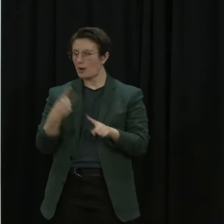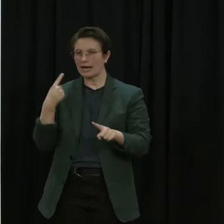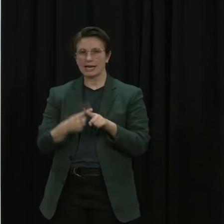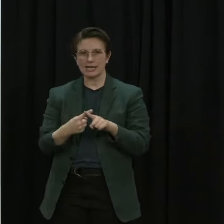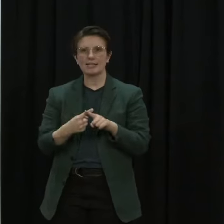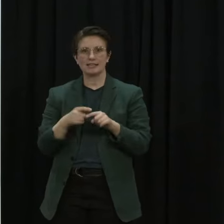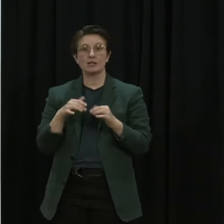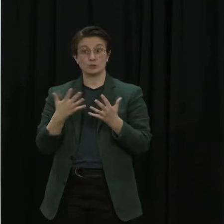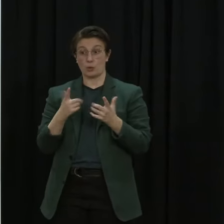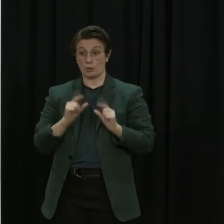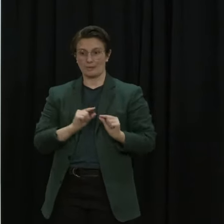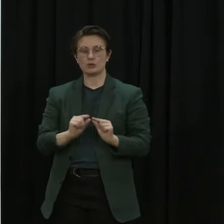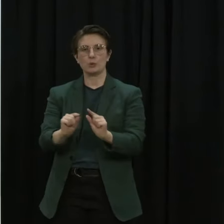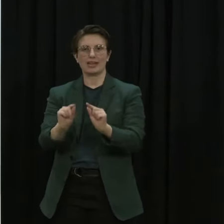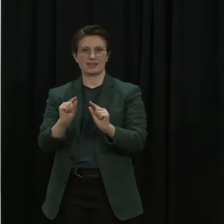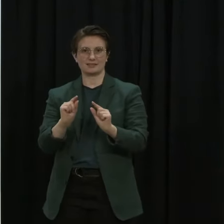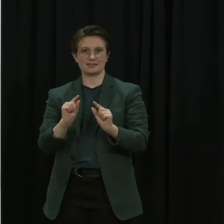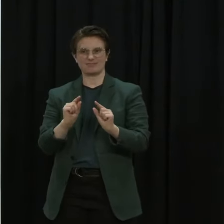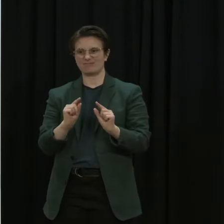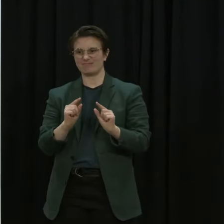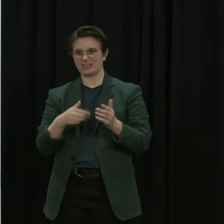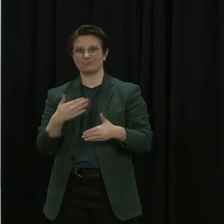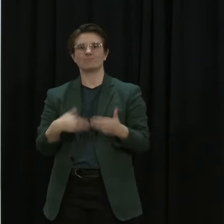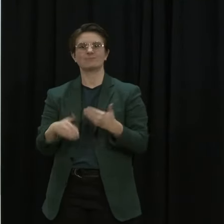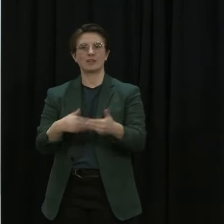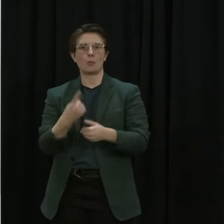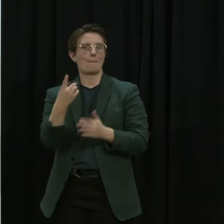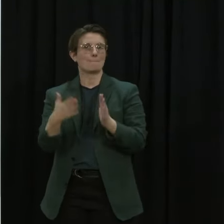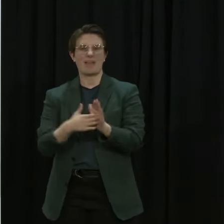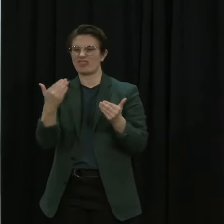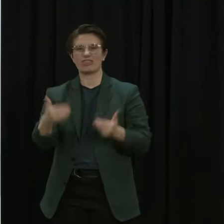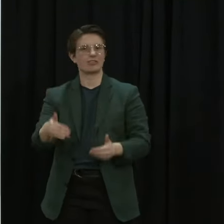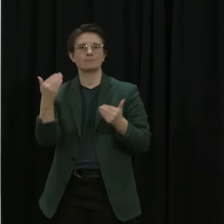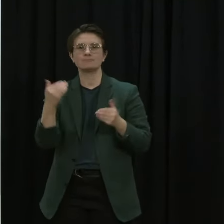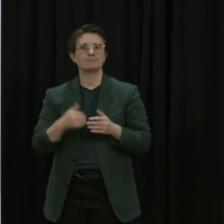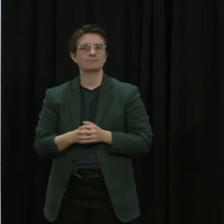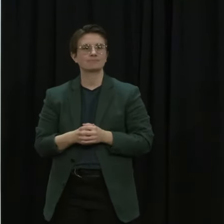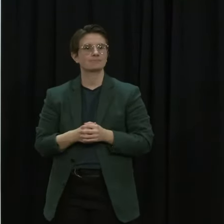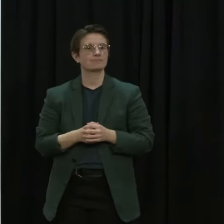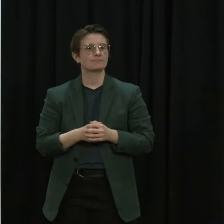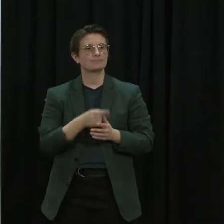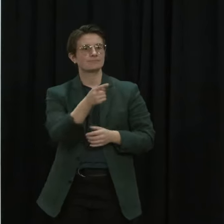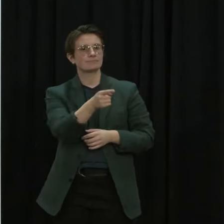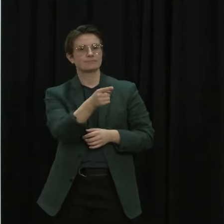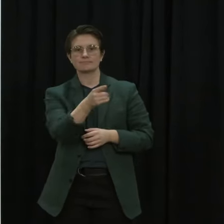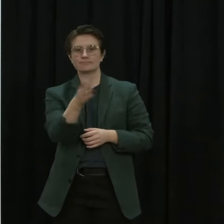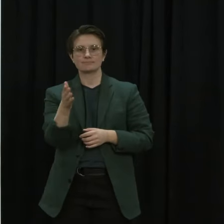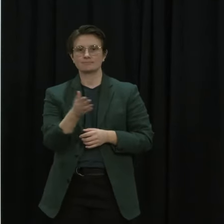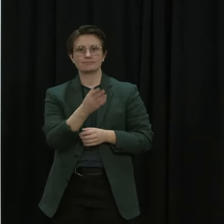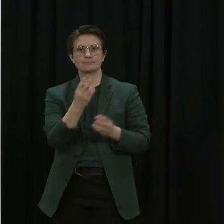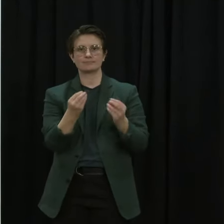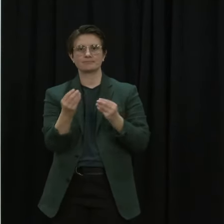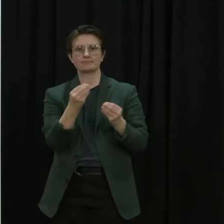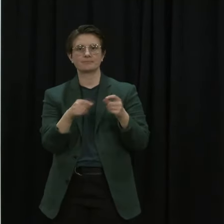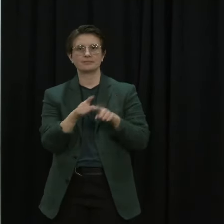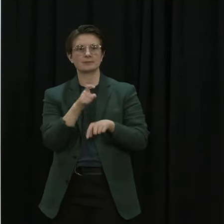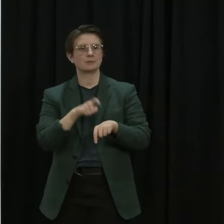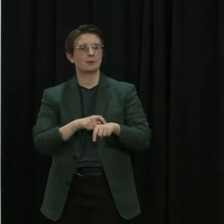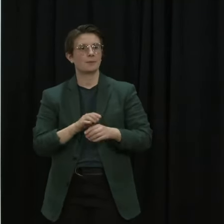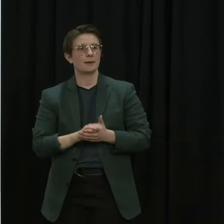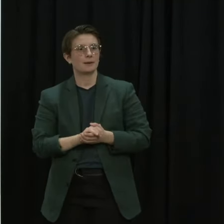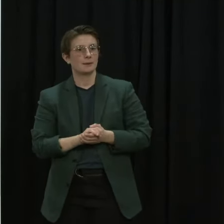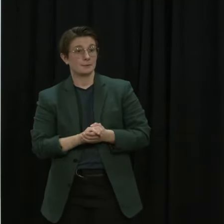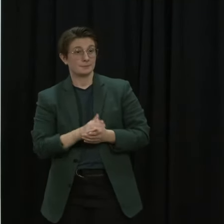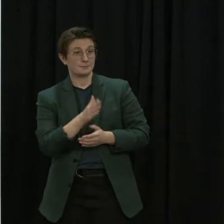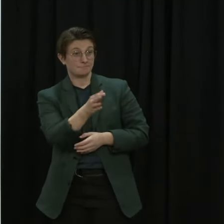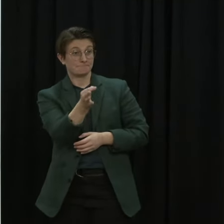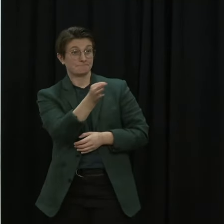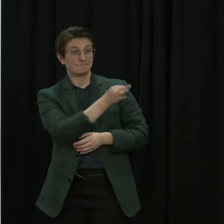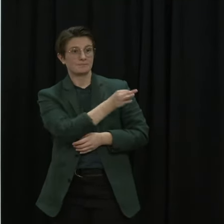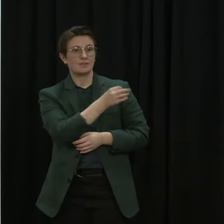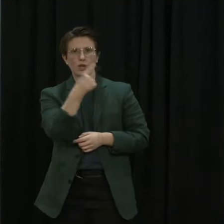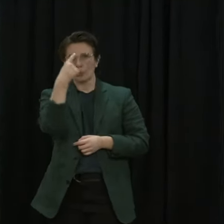sprint where we rapidly try new